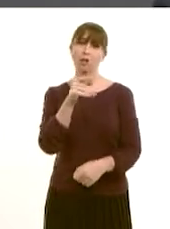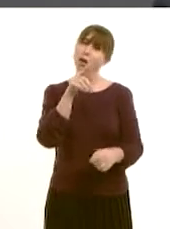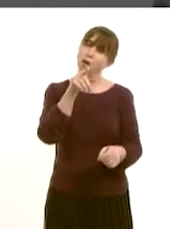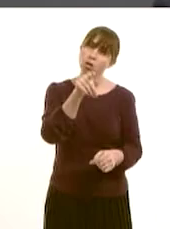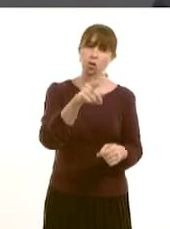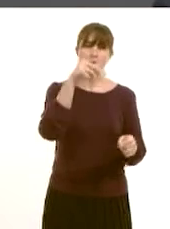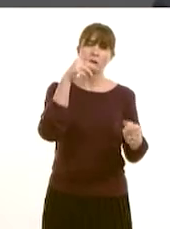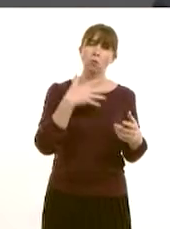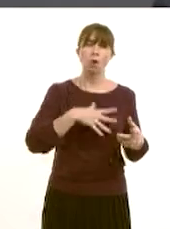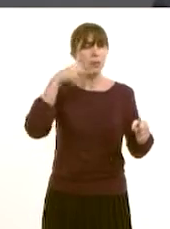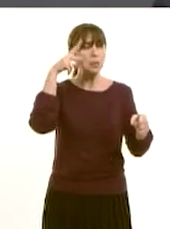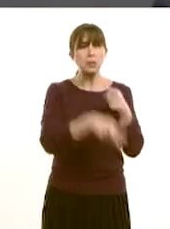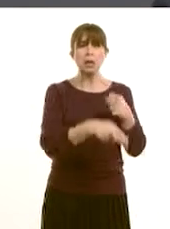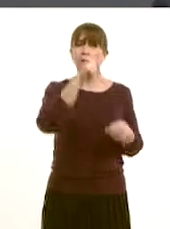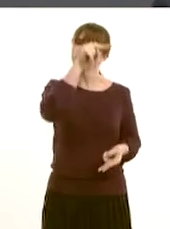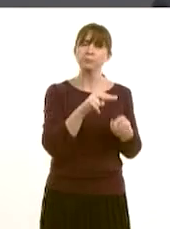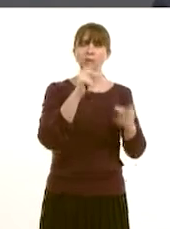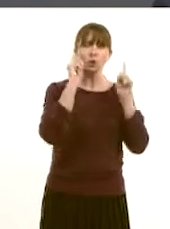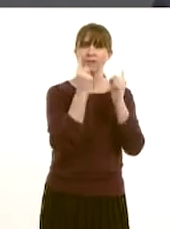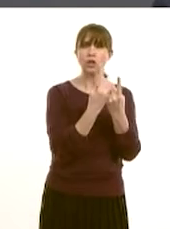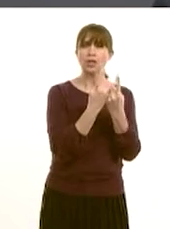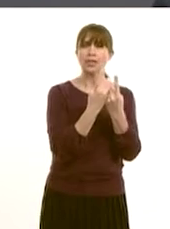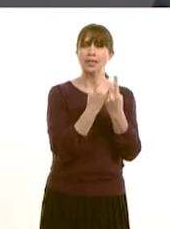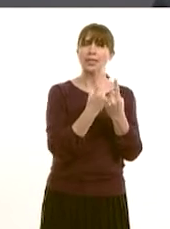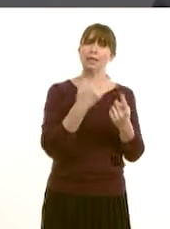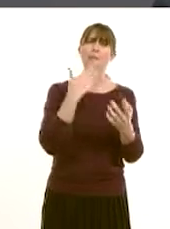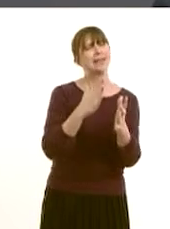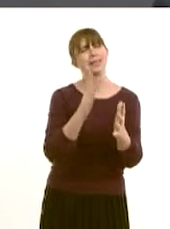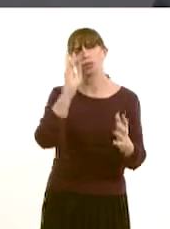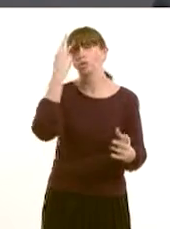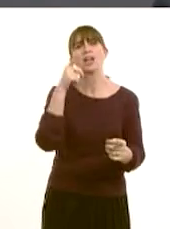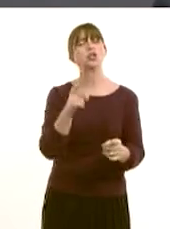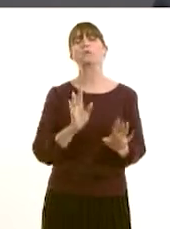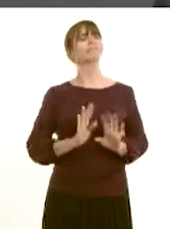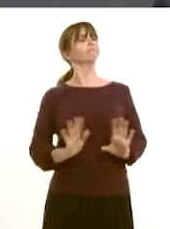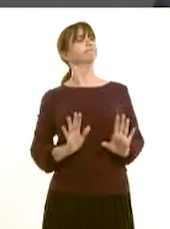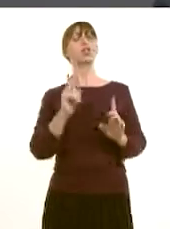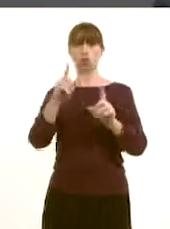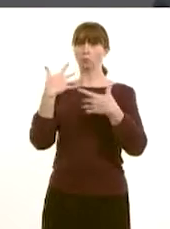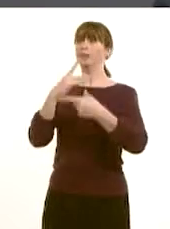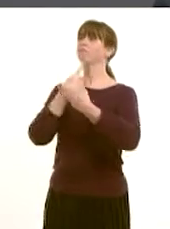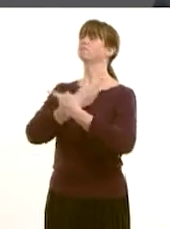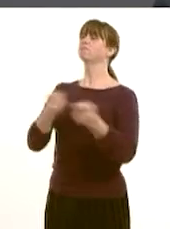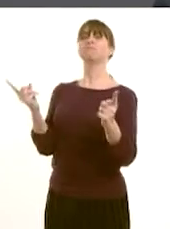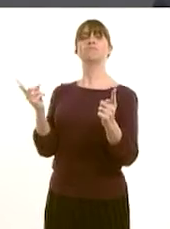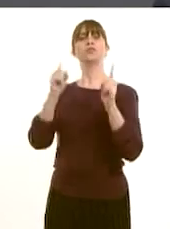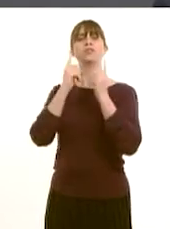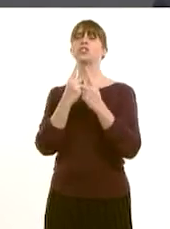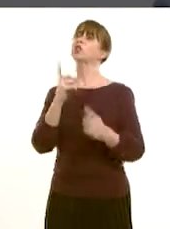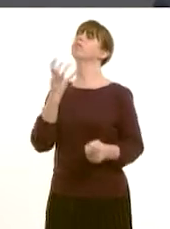to the funding of our universities. You declined and you essentially told universities to put up with those cuts.